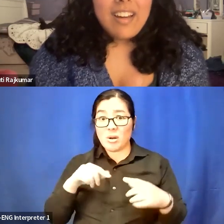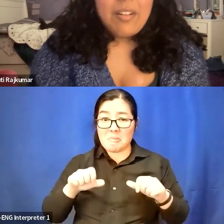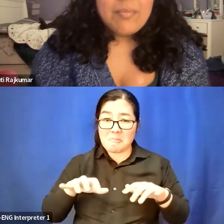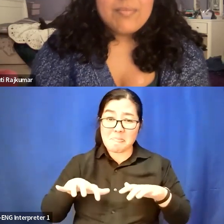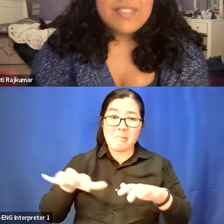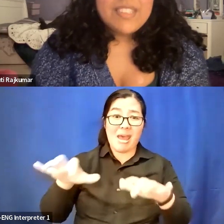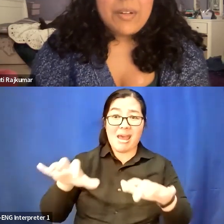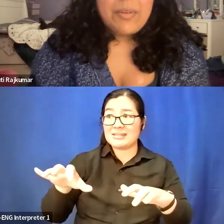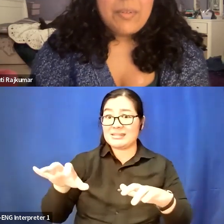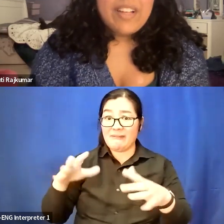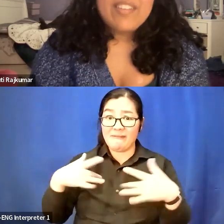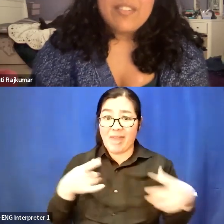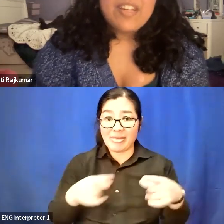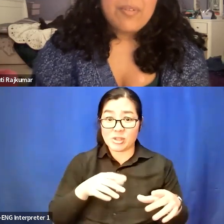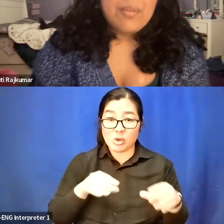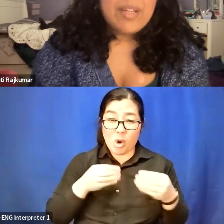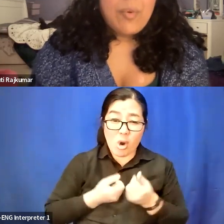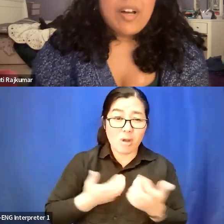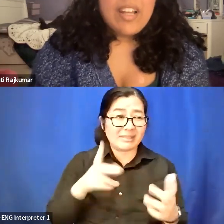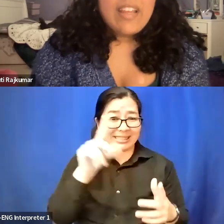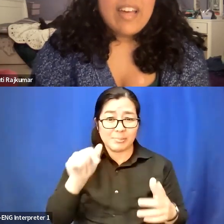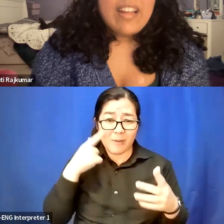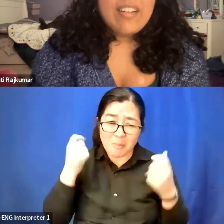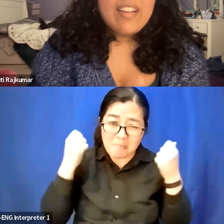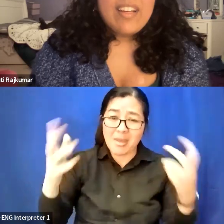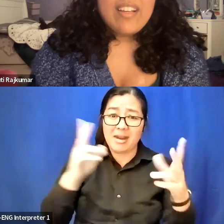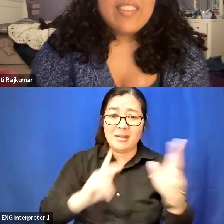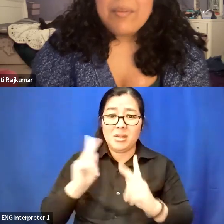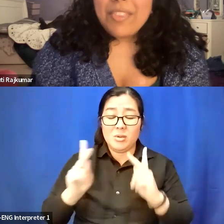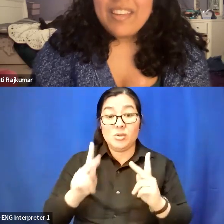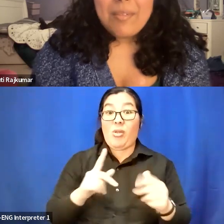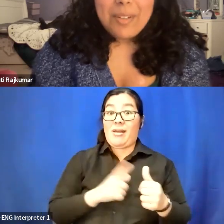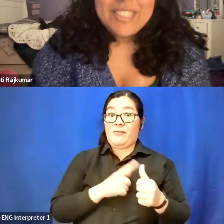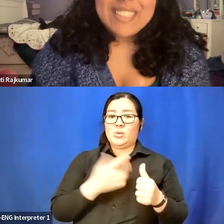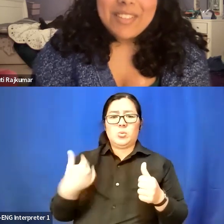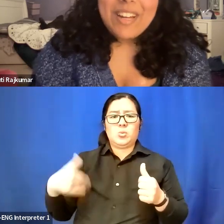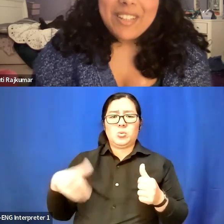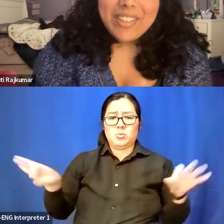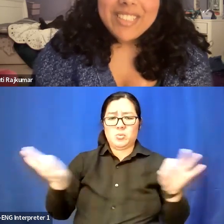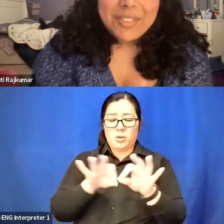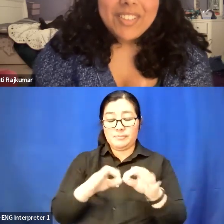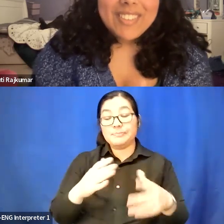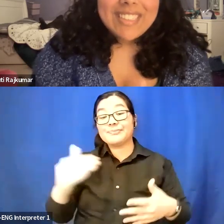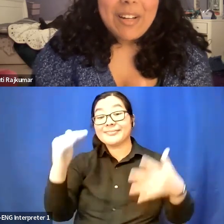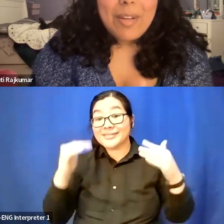So that's definitely a really big one, and then same with the emergency evacuation